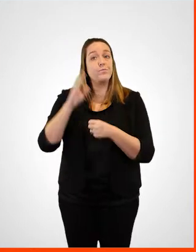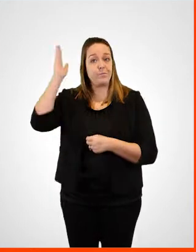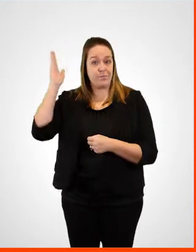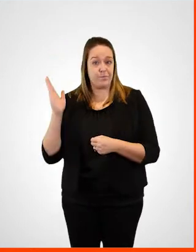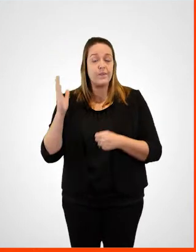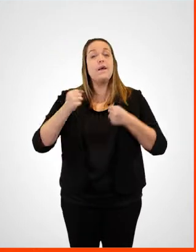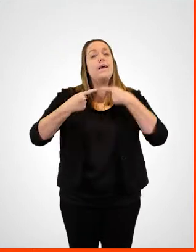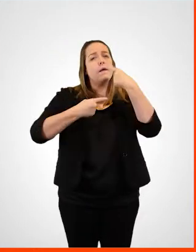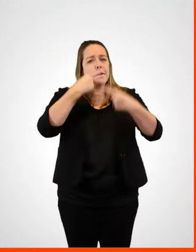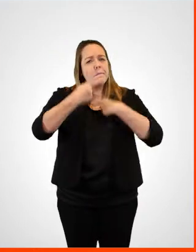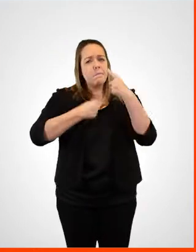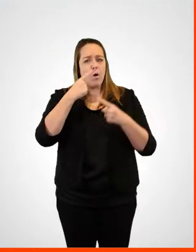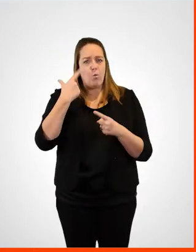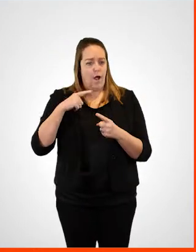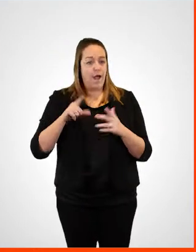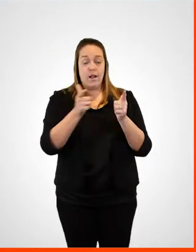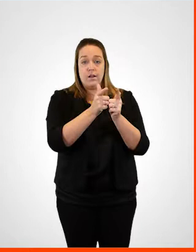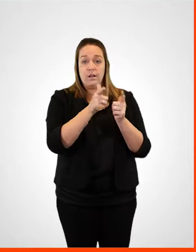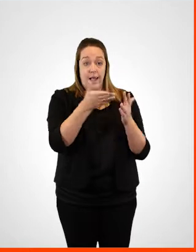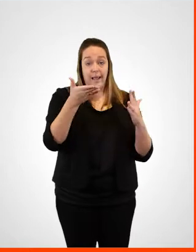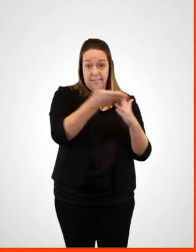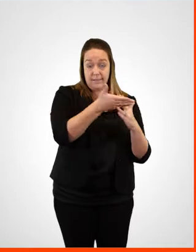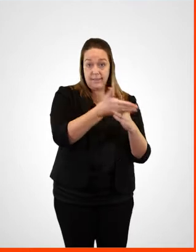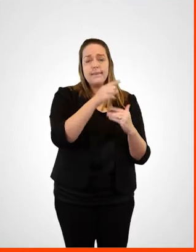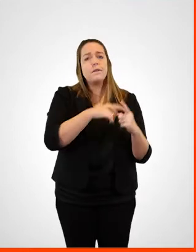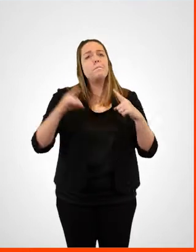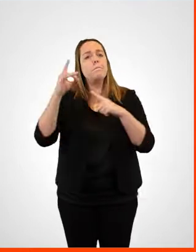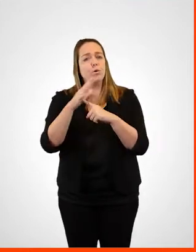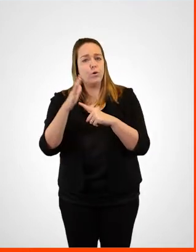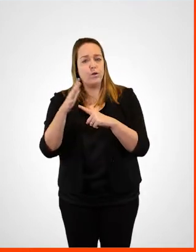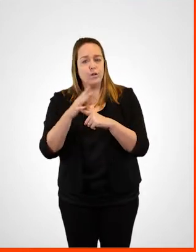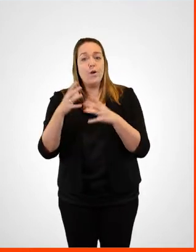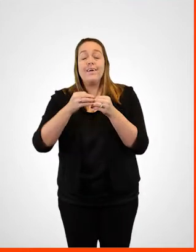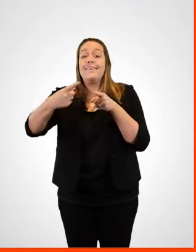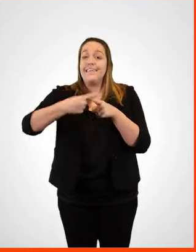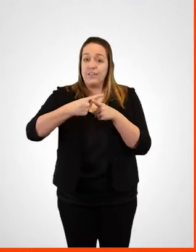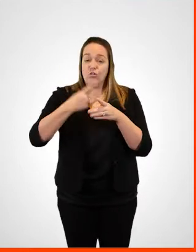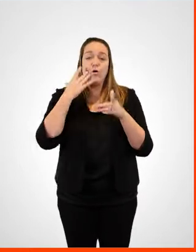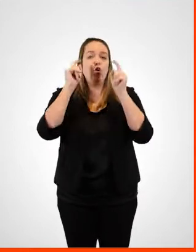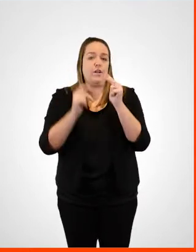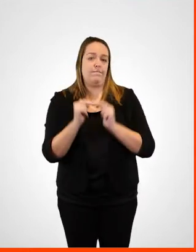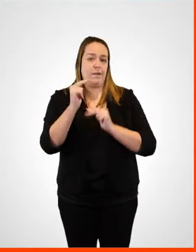explaining the importance of the access of a face-to-face form of English in early literacy development, and here we really want to underscore